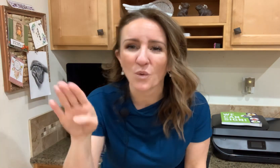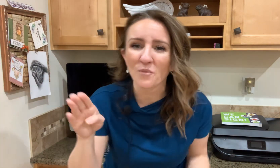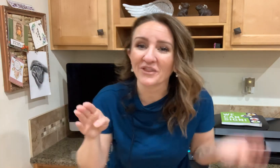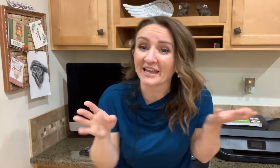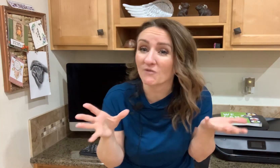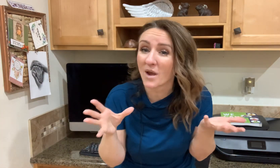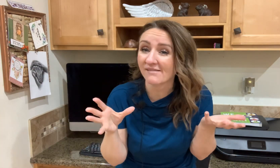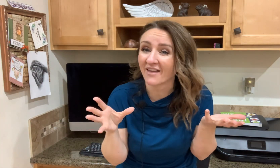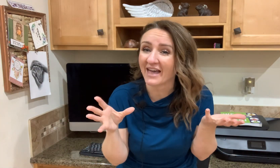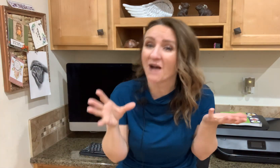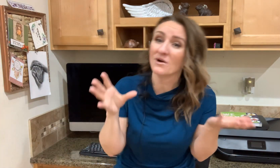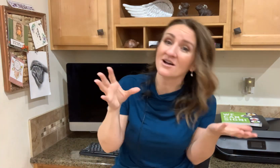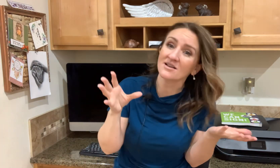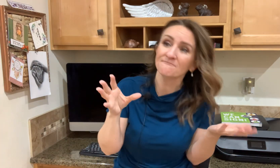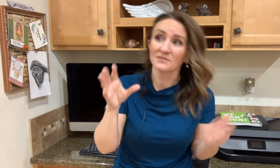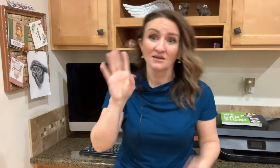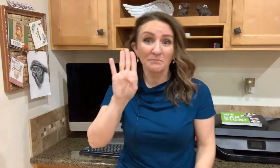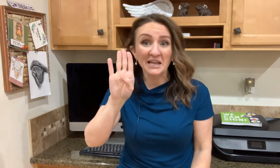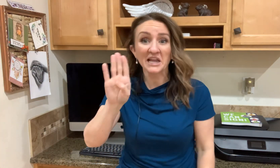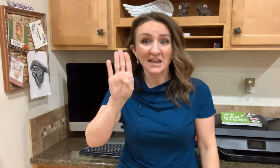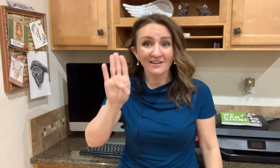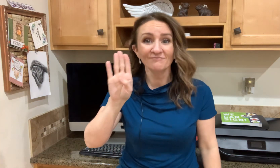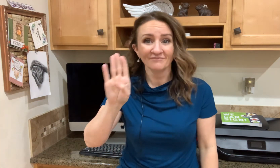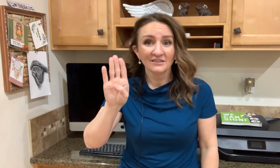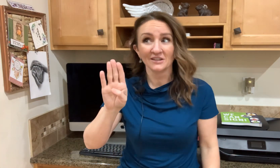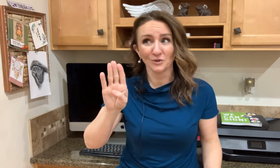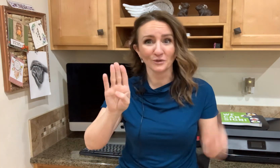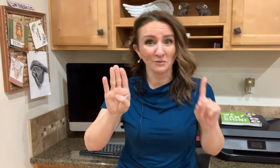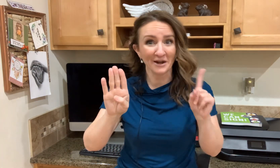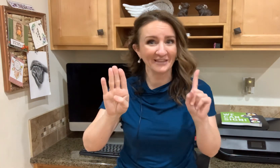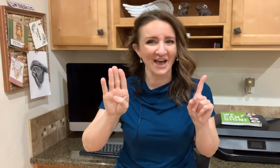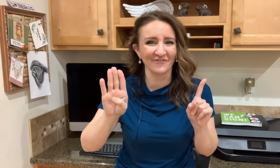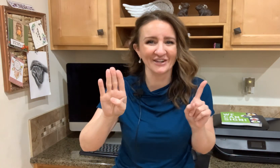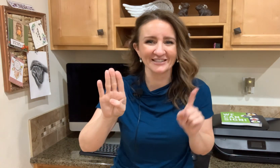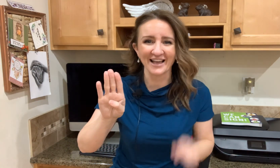What were the giveaways on that one? B, see you really want to get that first letter